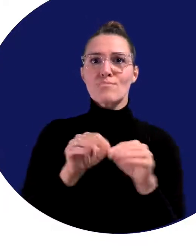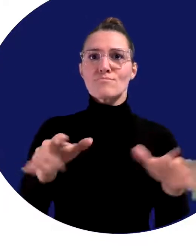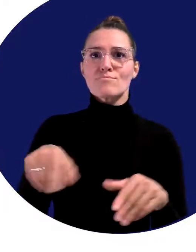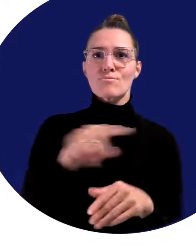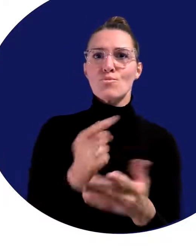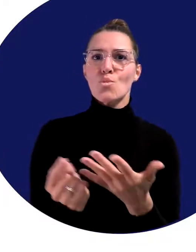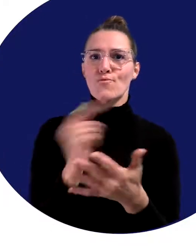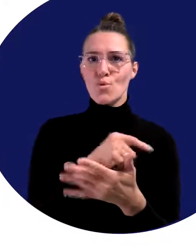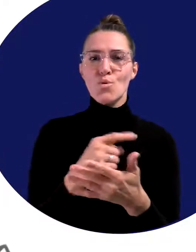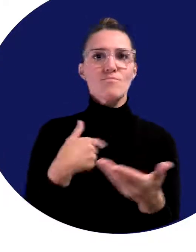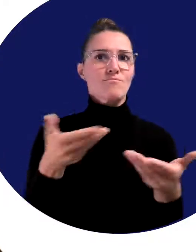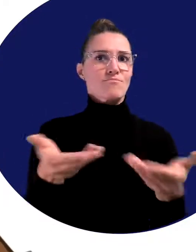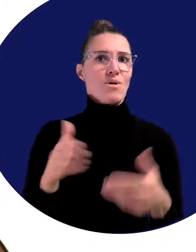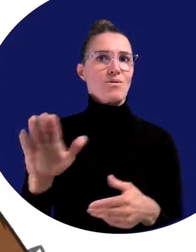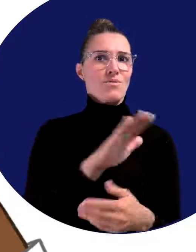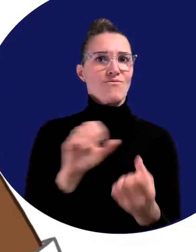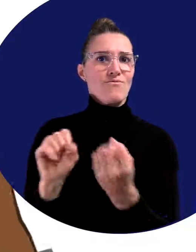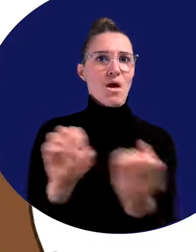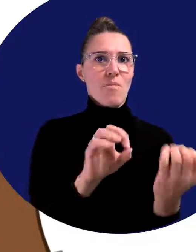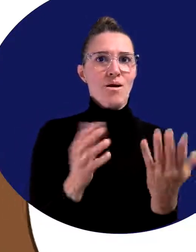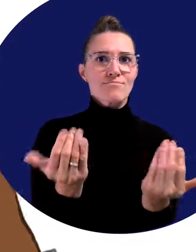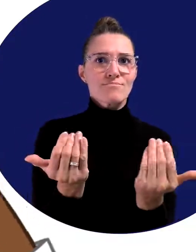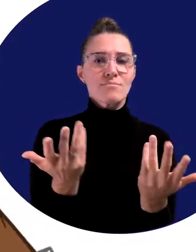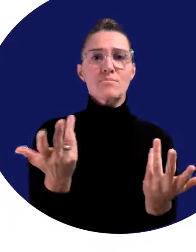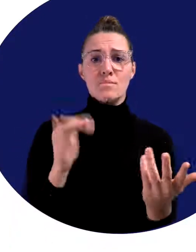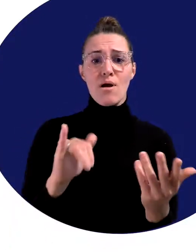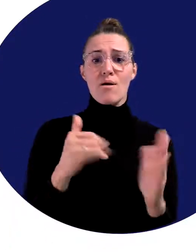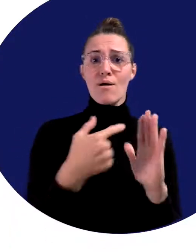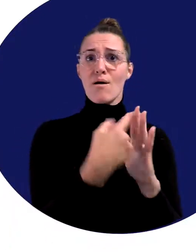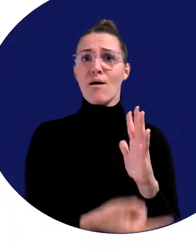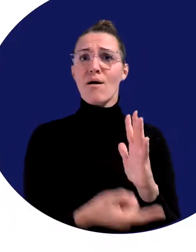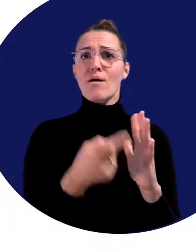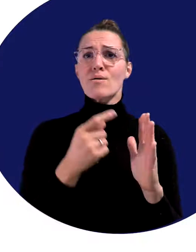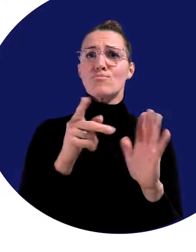We are inviting your feedback on the practices listed under each guiding principle.